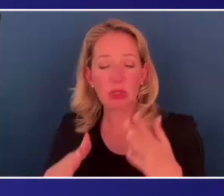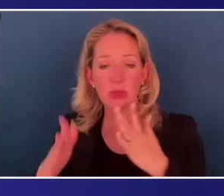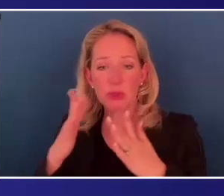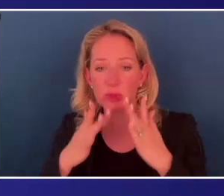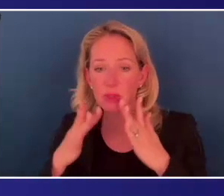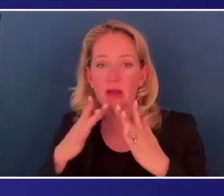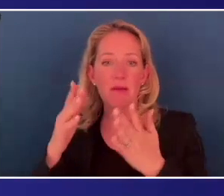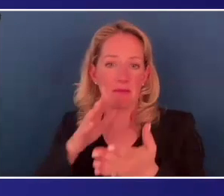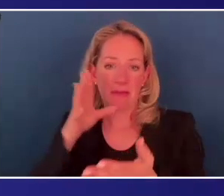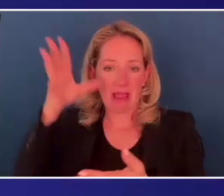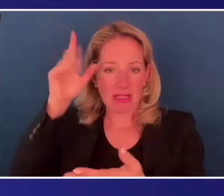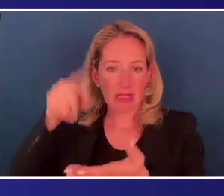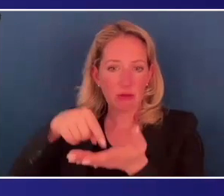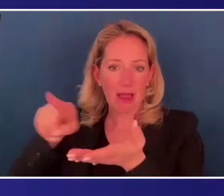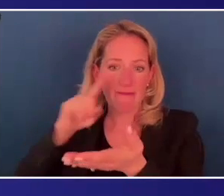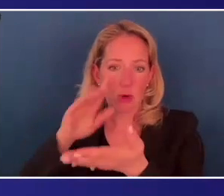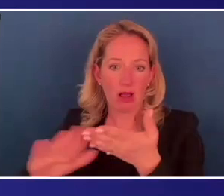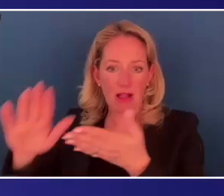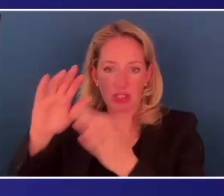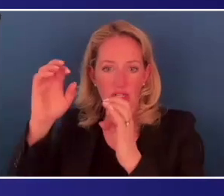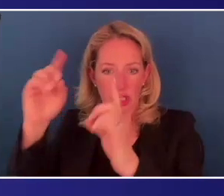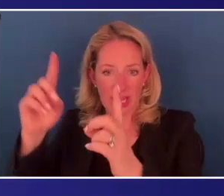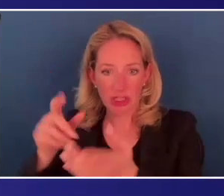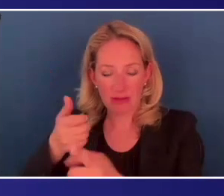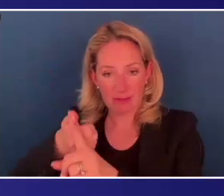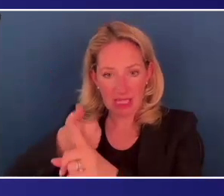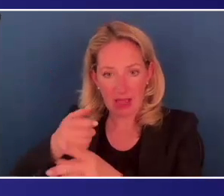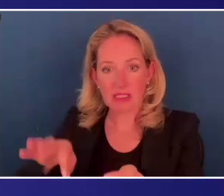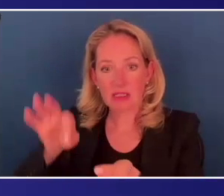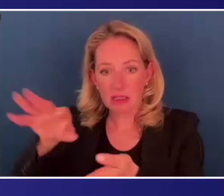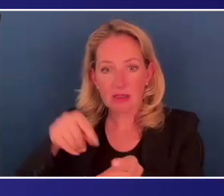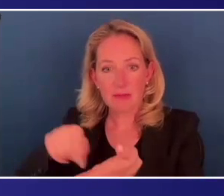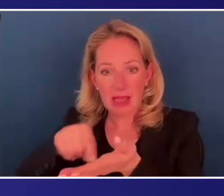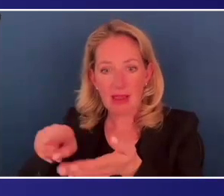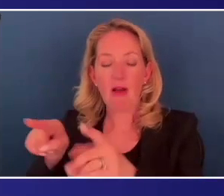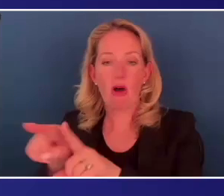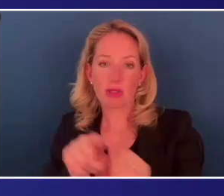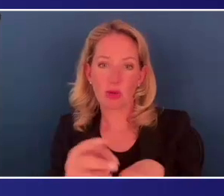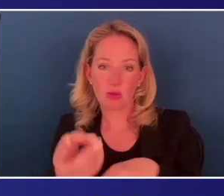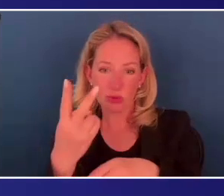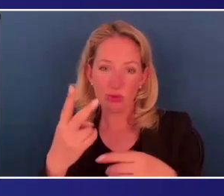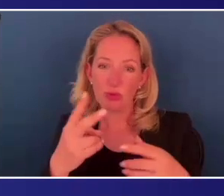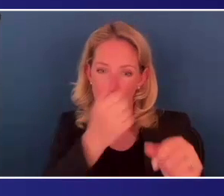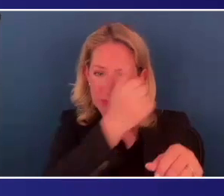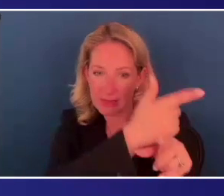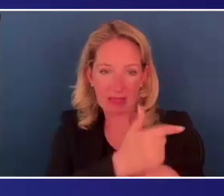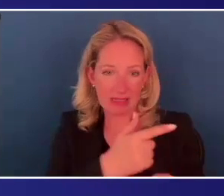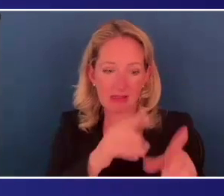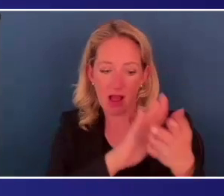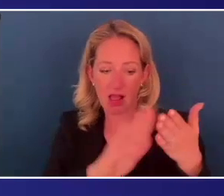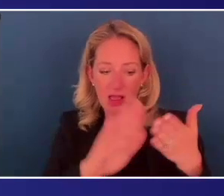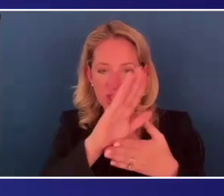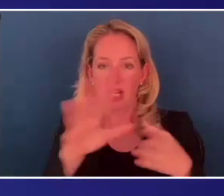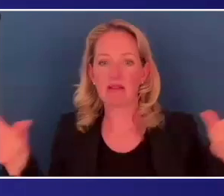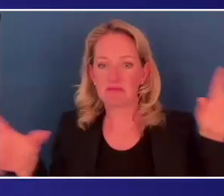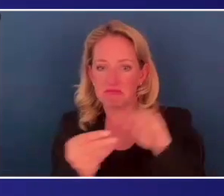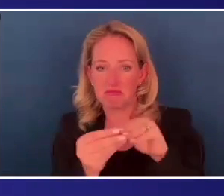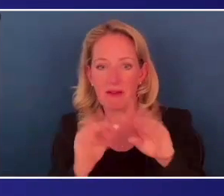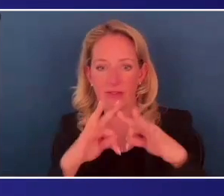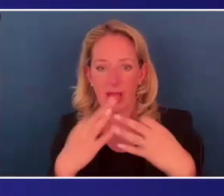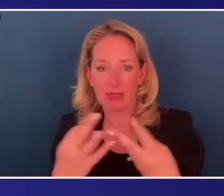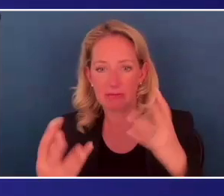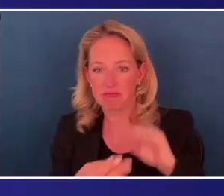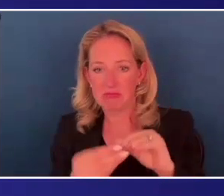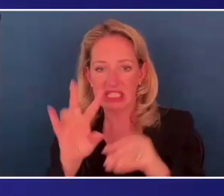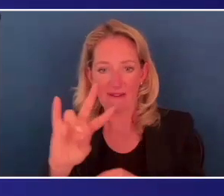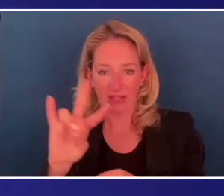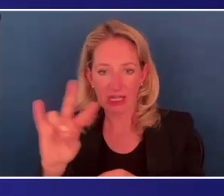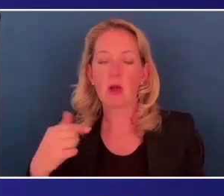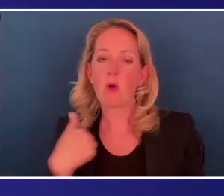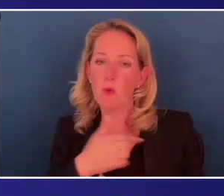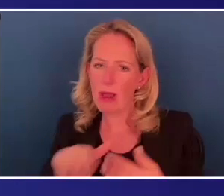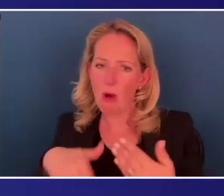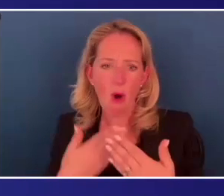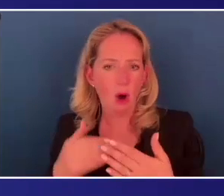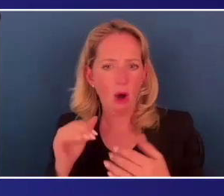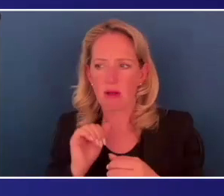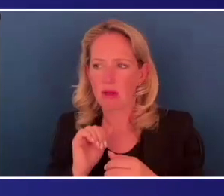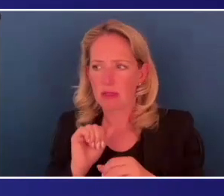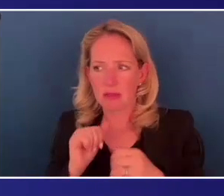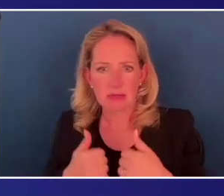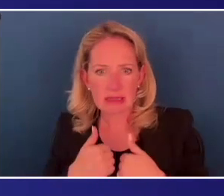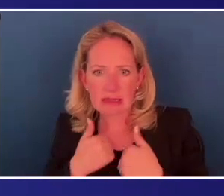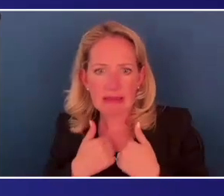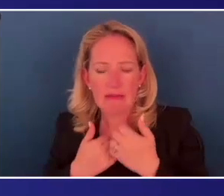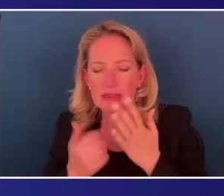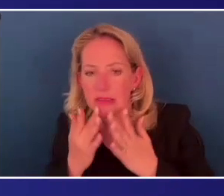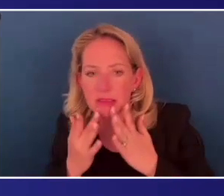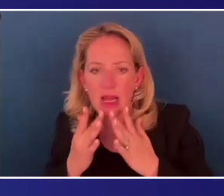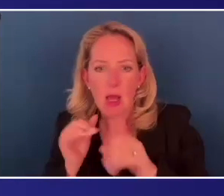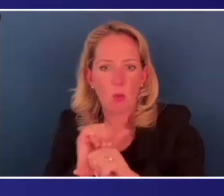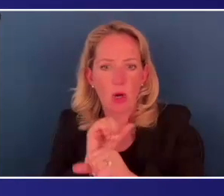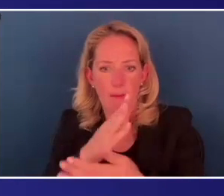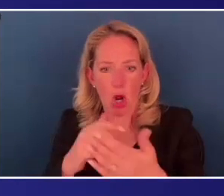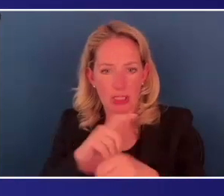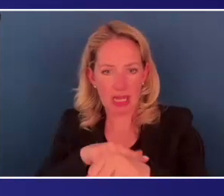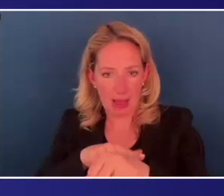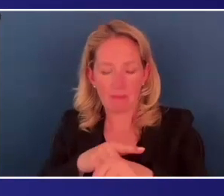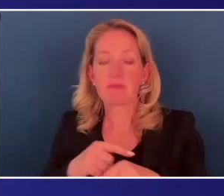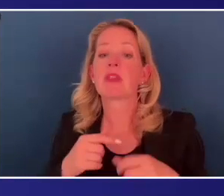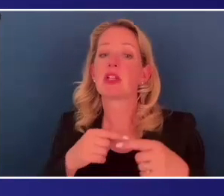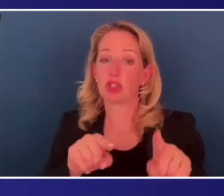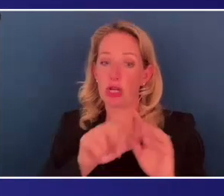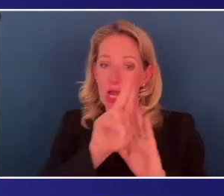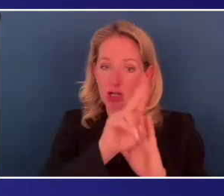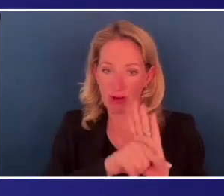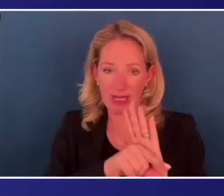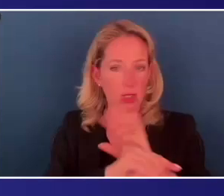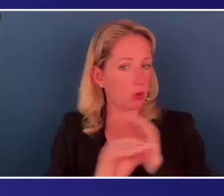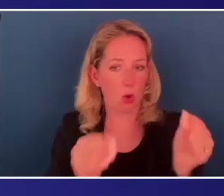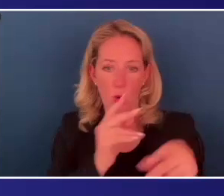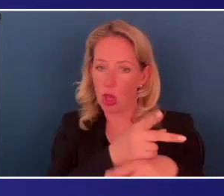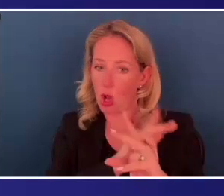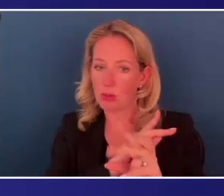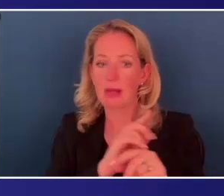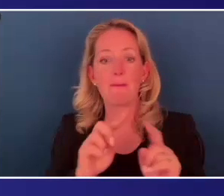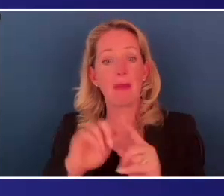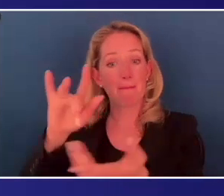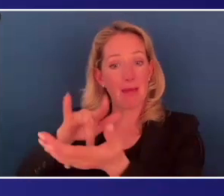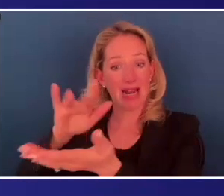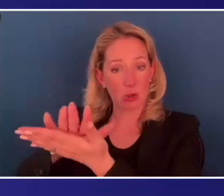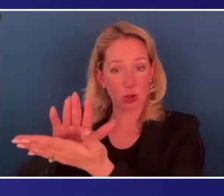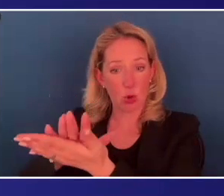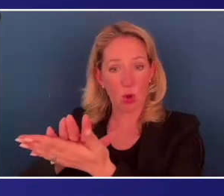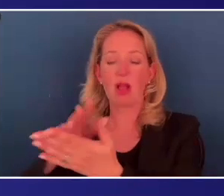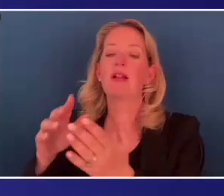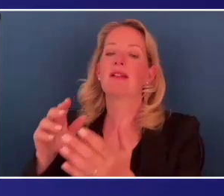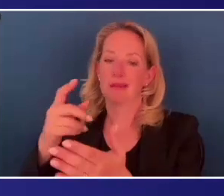We all lived frugally and worked part-time job during college. I made it out of undergraduate without loans, but during medical school the tuition doubled and had to take loans.